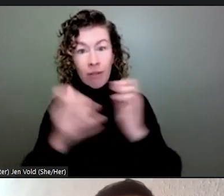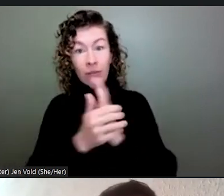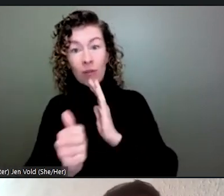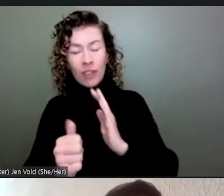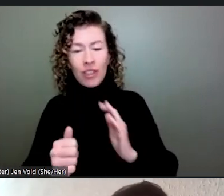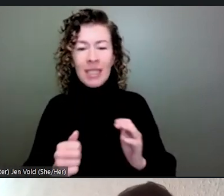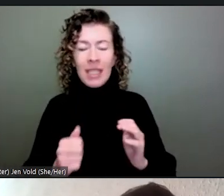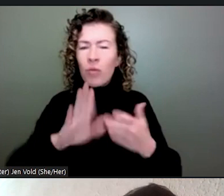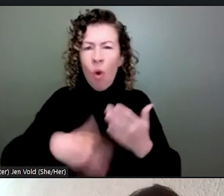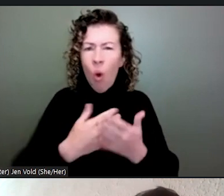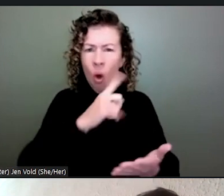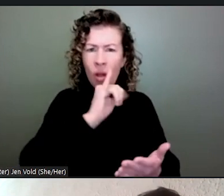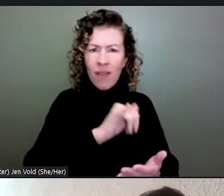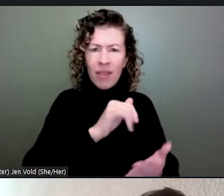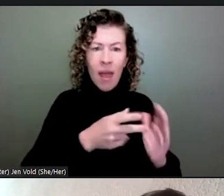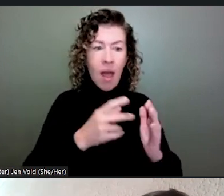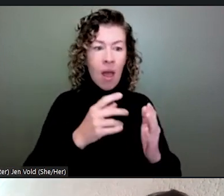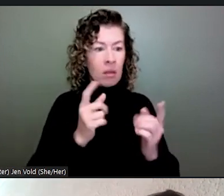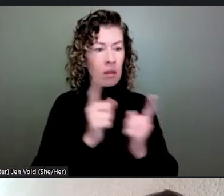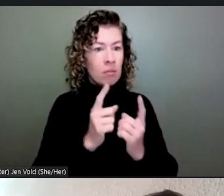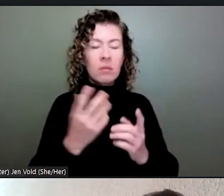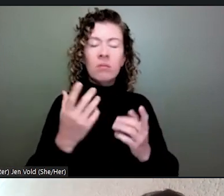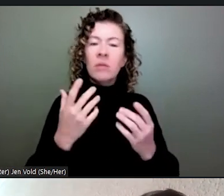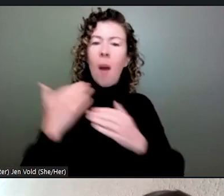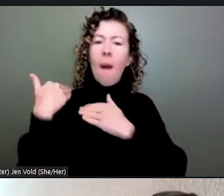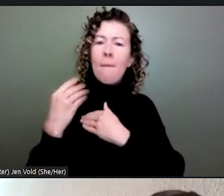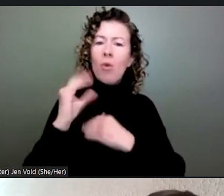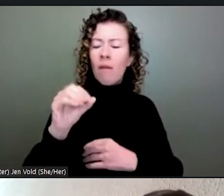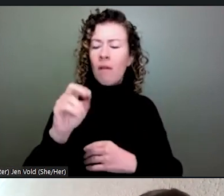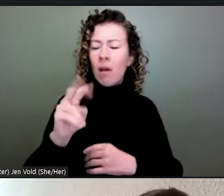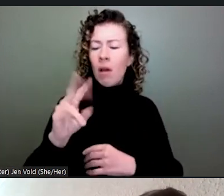All of this then means that the burden of conviviality is on migrants, basically.